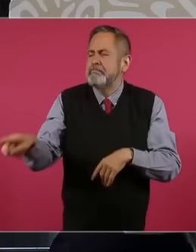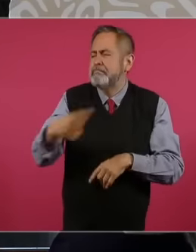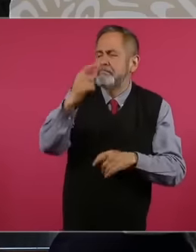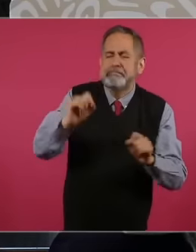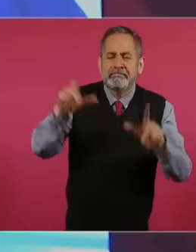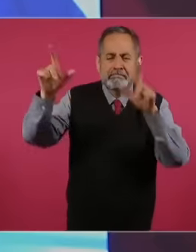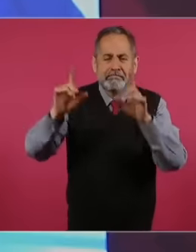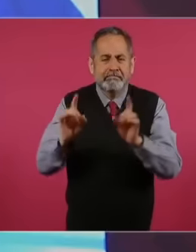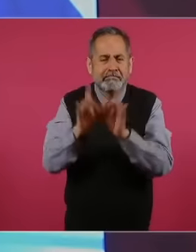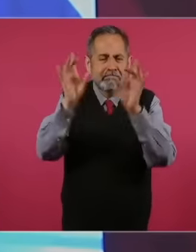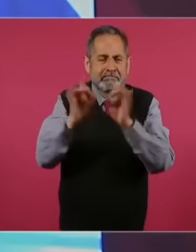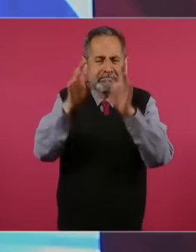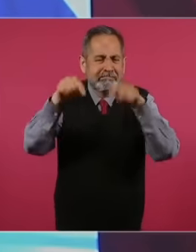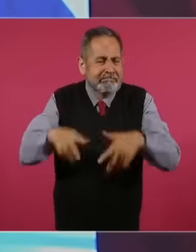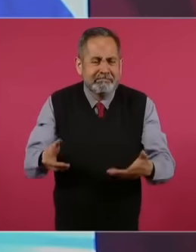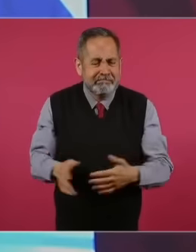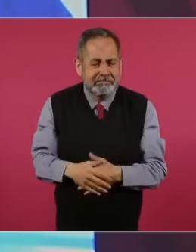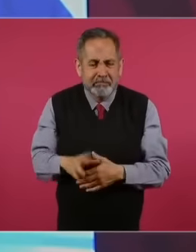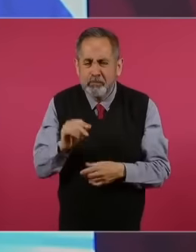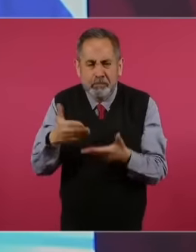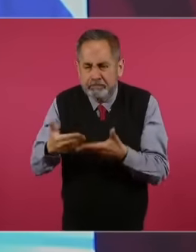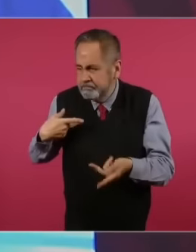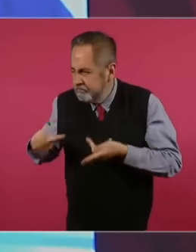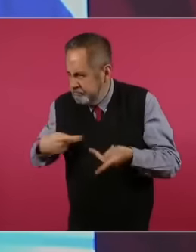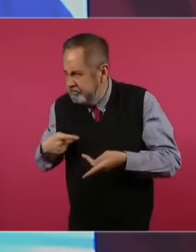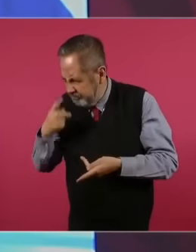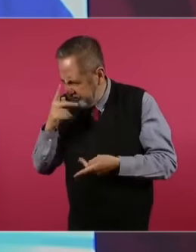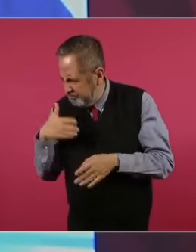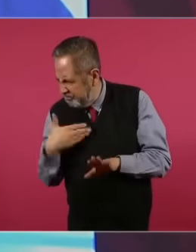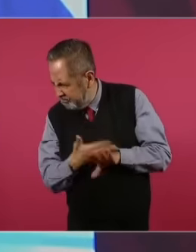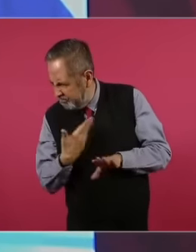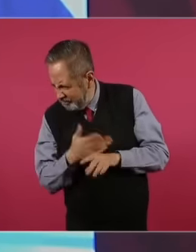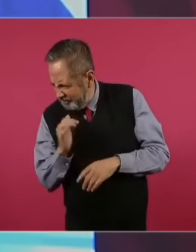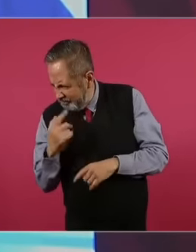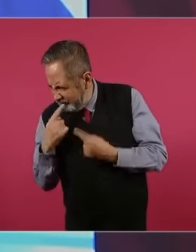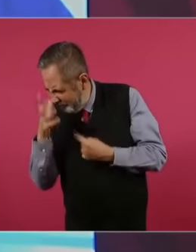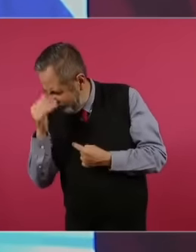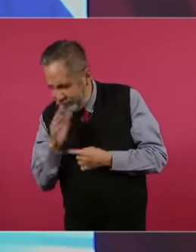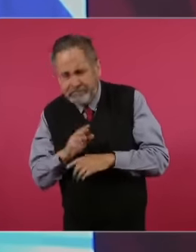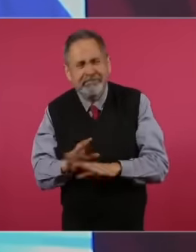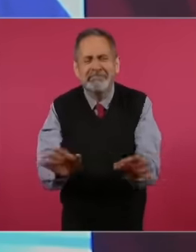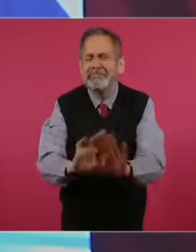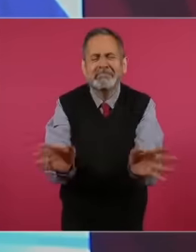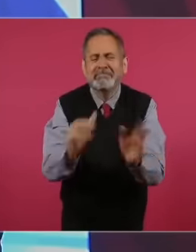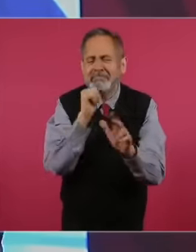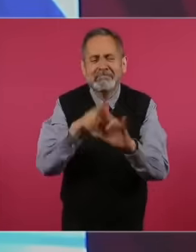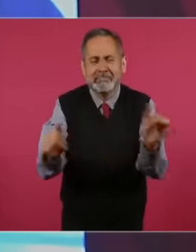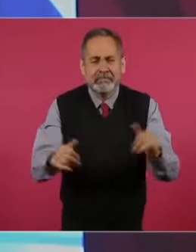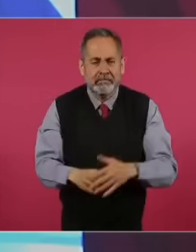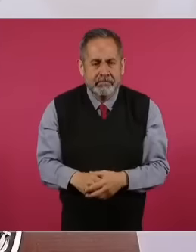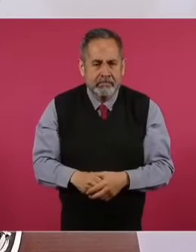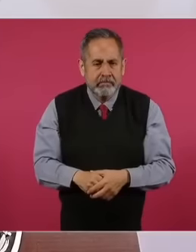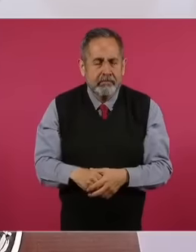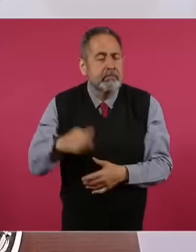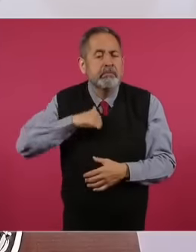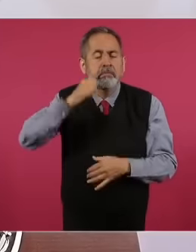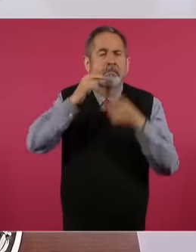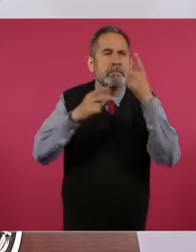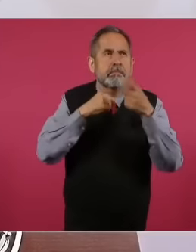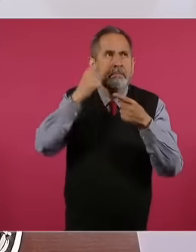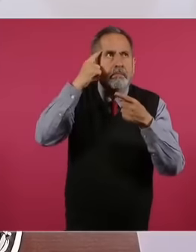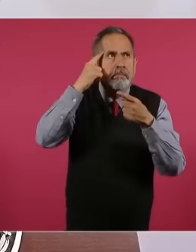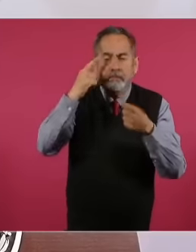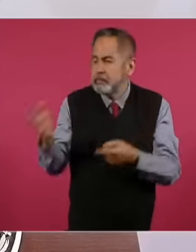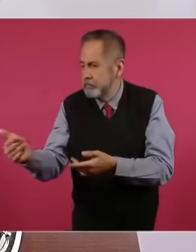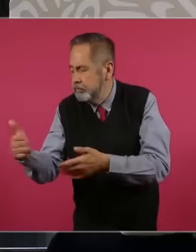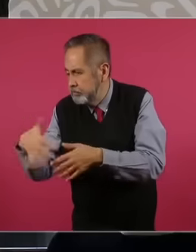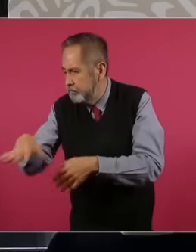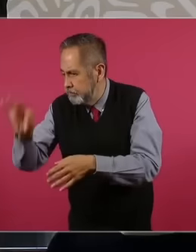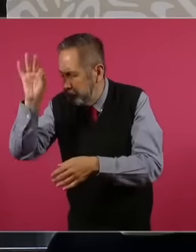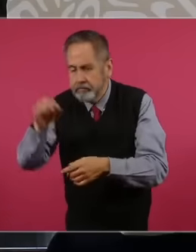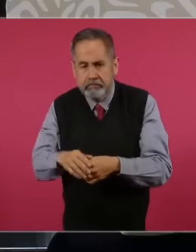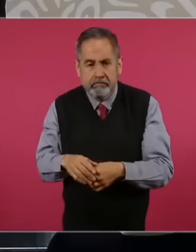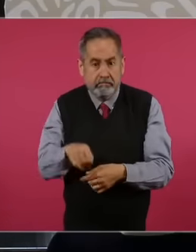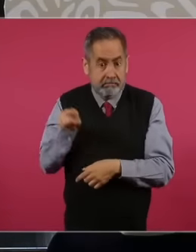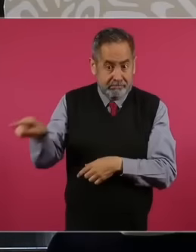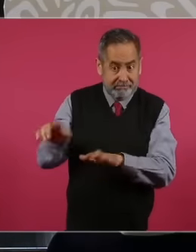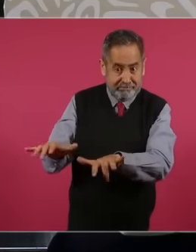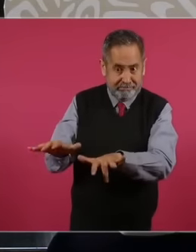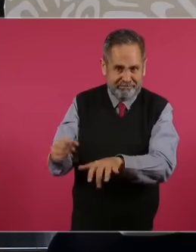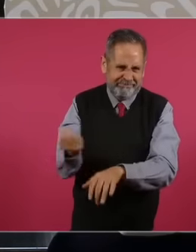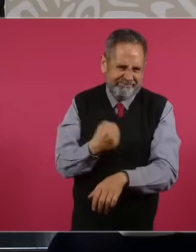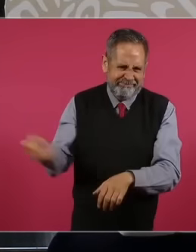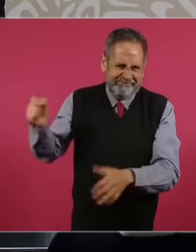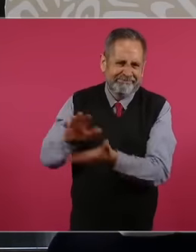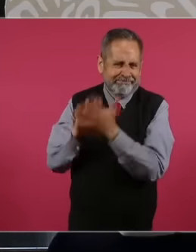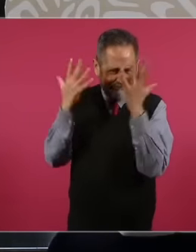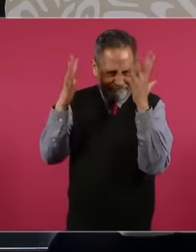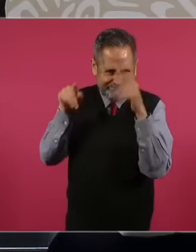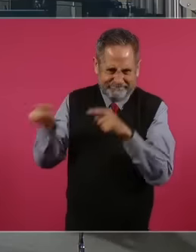spontaneous, let's see, look, and a round of applause for those who have helped me all the time,